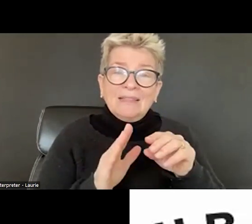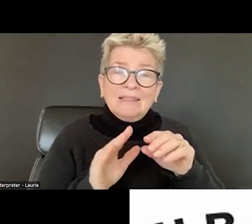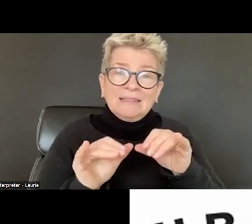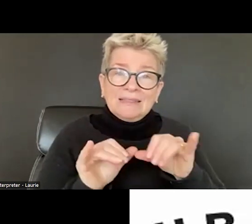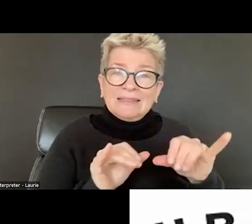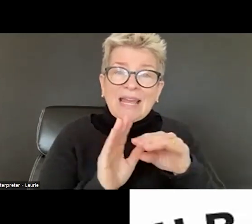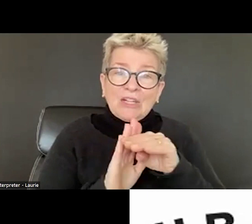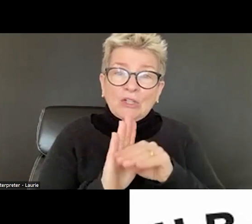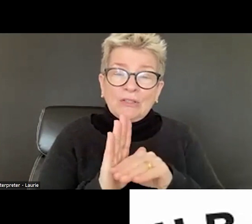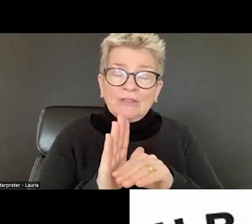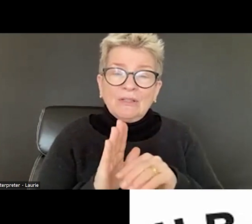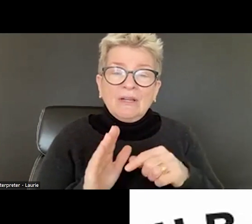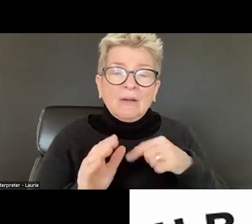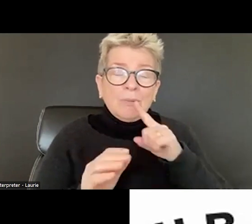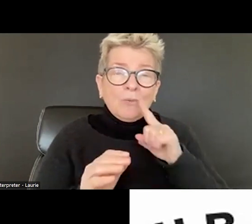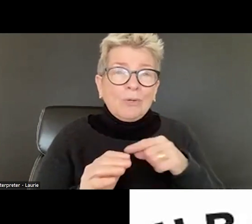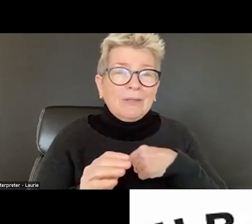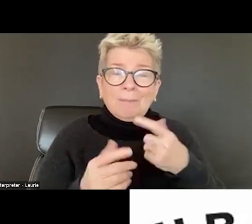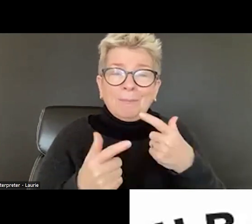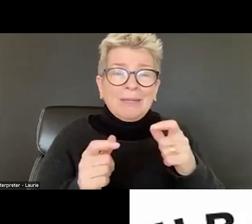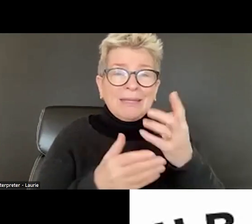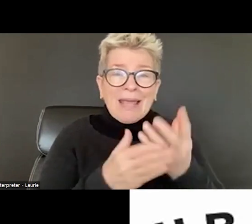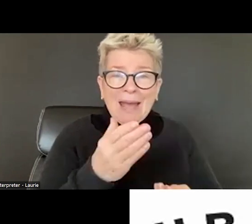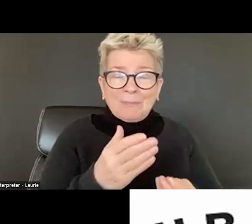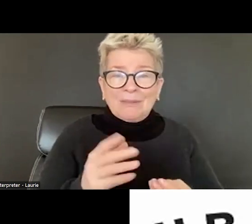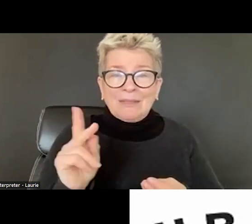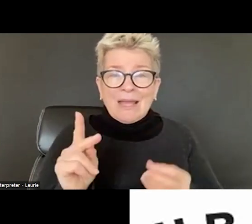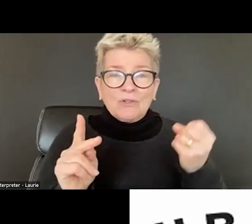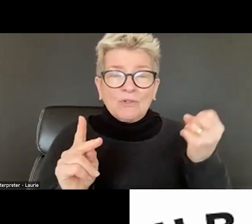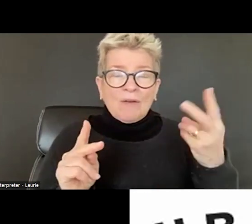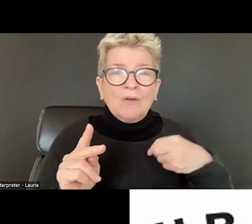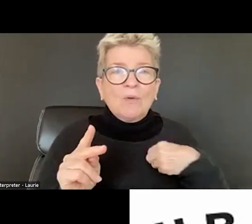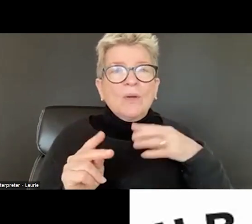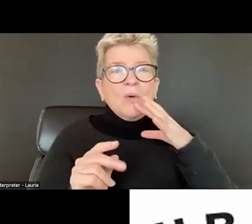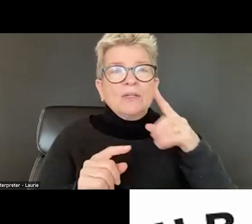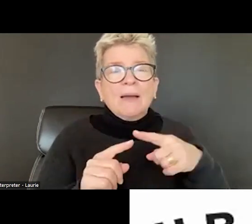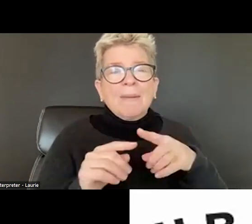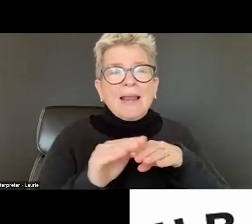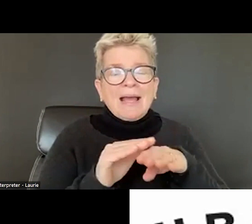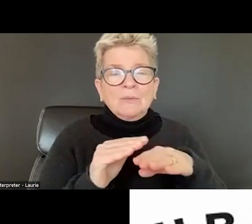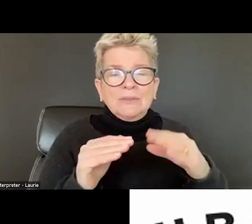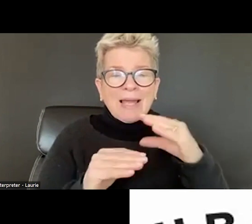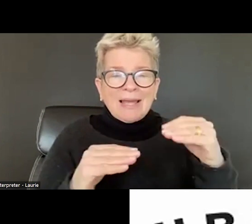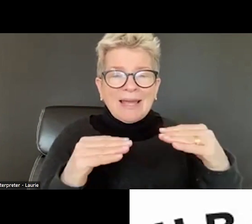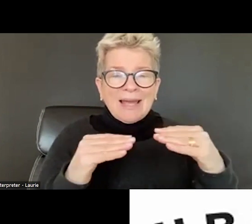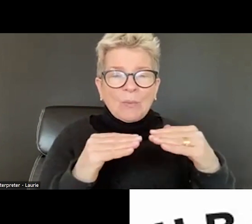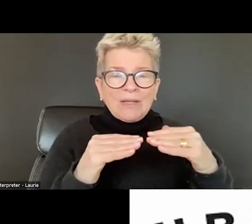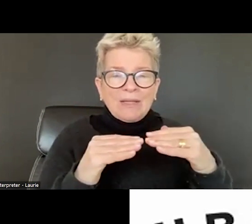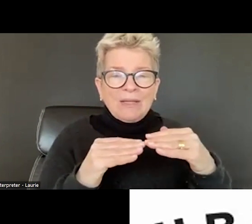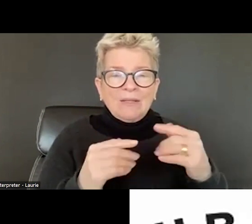look at a k12 and when we talk about access and Equity um you look at there was a big gap there